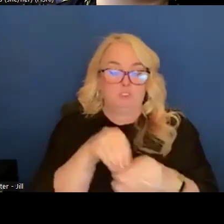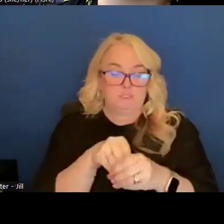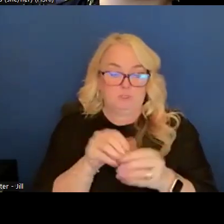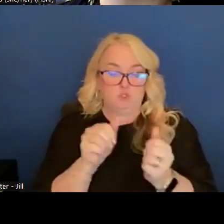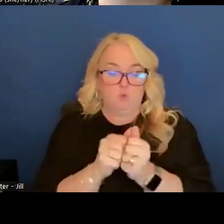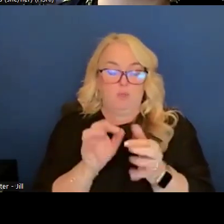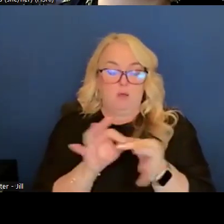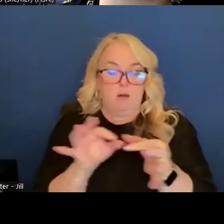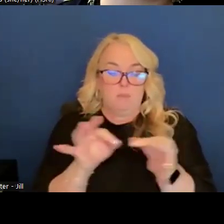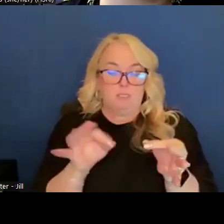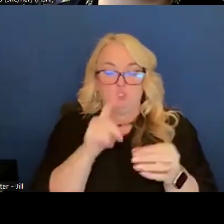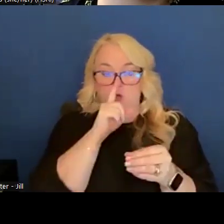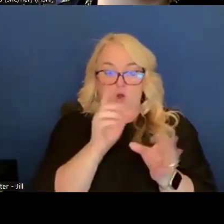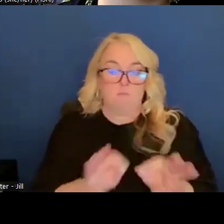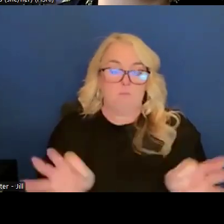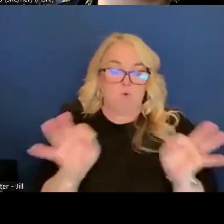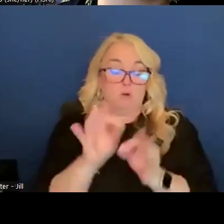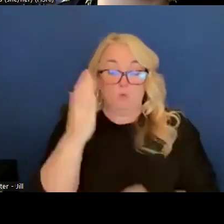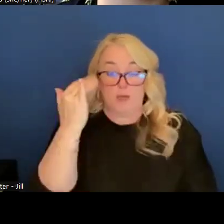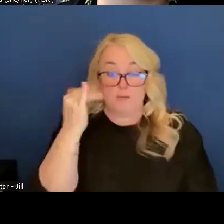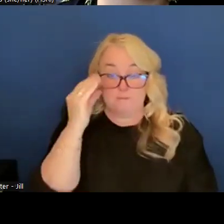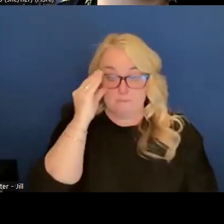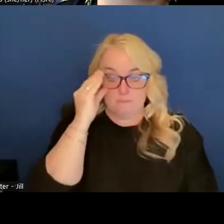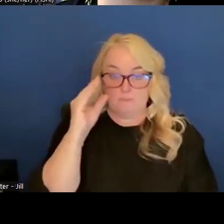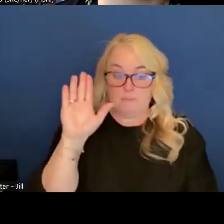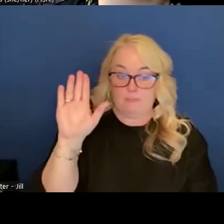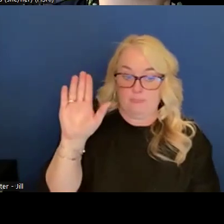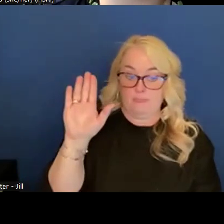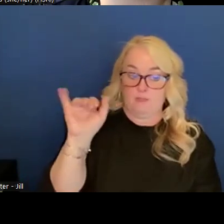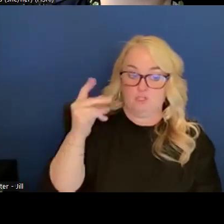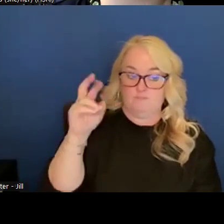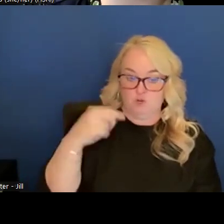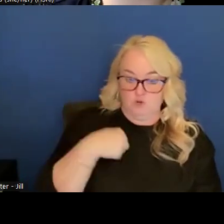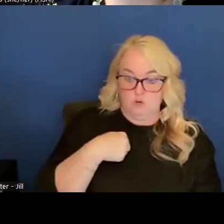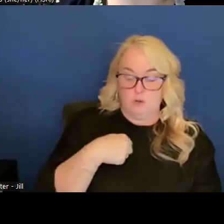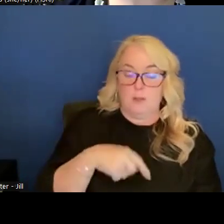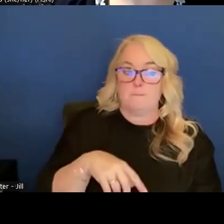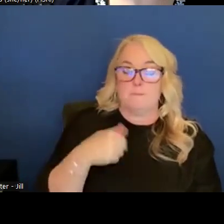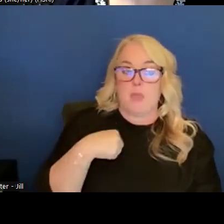Jennifer Kucera: This is Jennifer Kucera. I would say